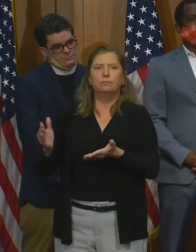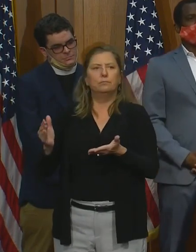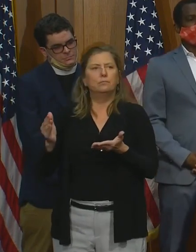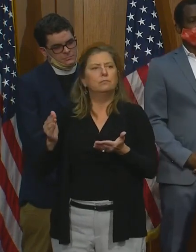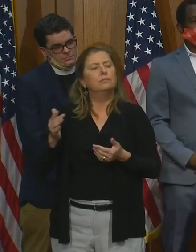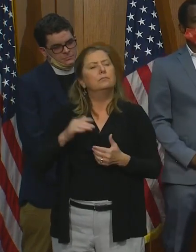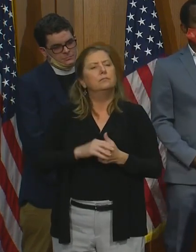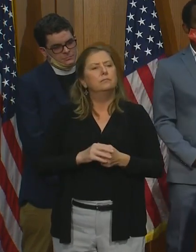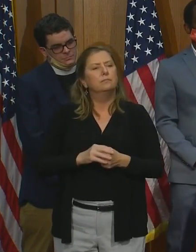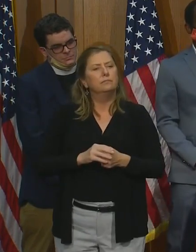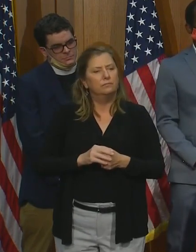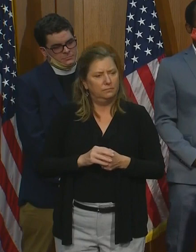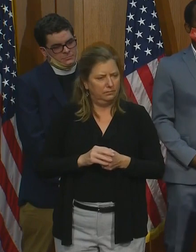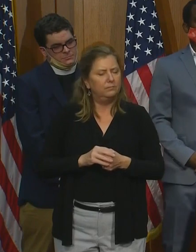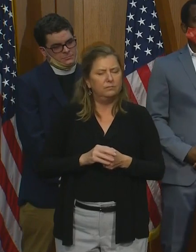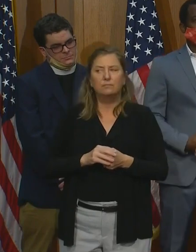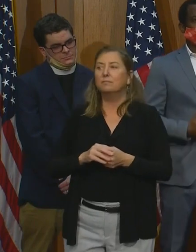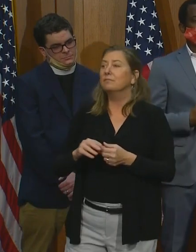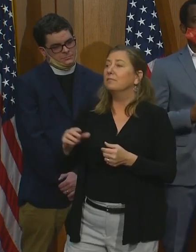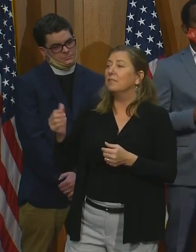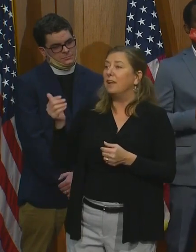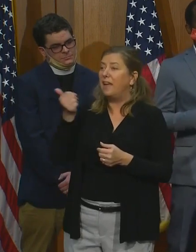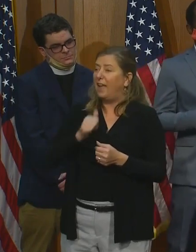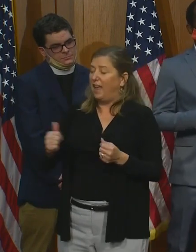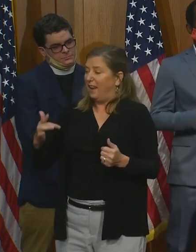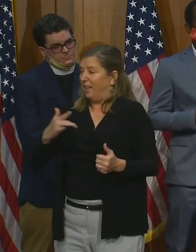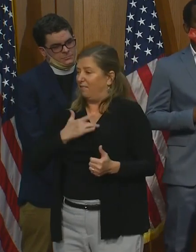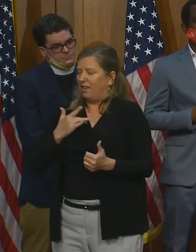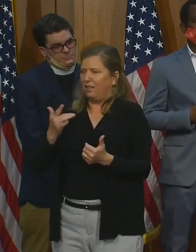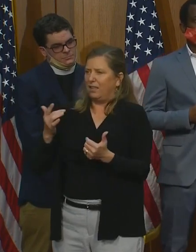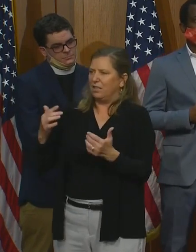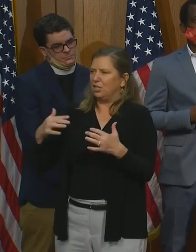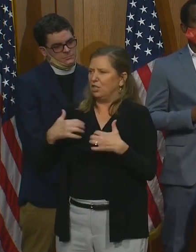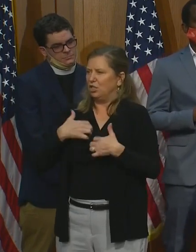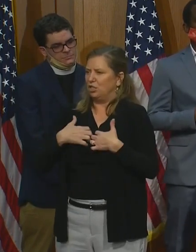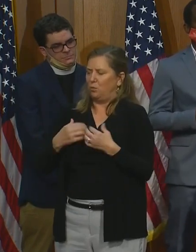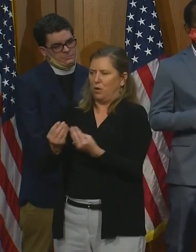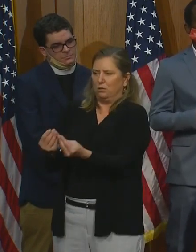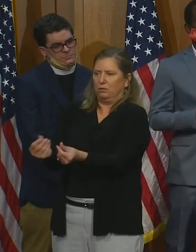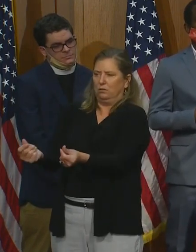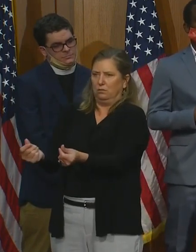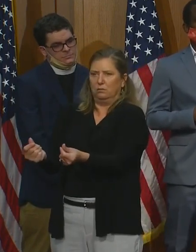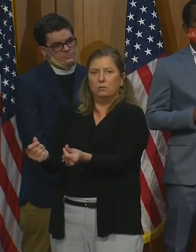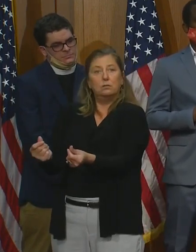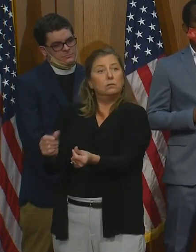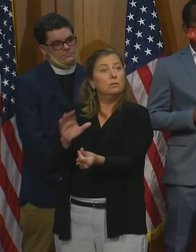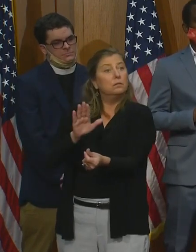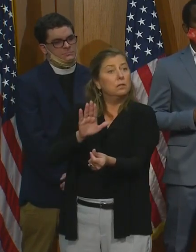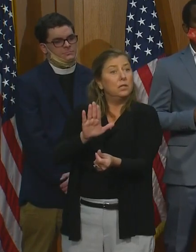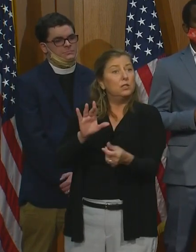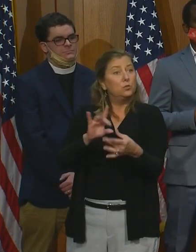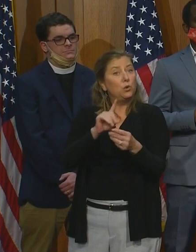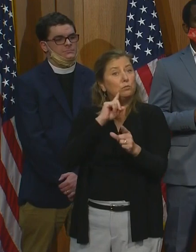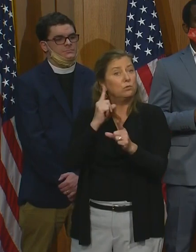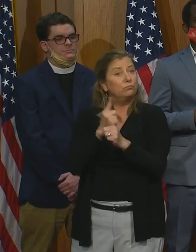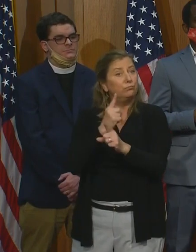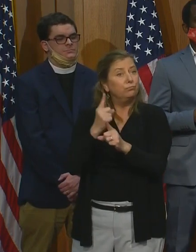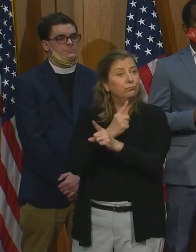MARKS OF CIVIL STRIFE TO COMMIT TO OBLIVION. THE FEELINGS